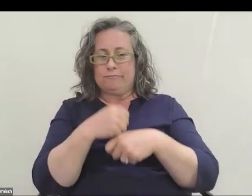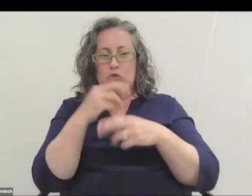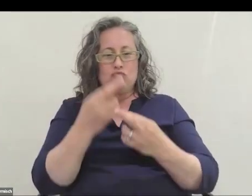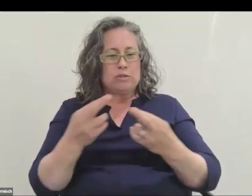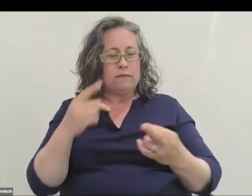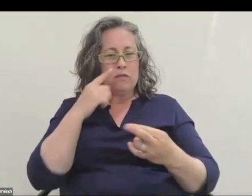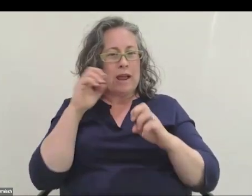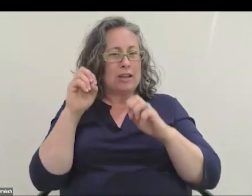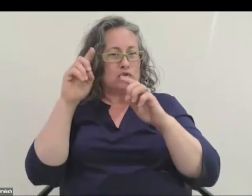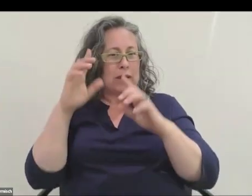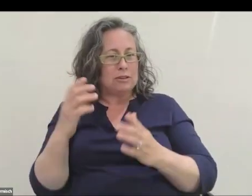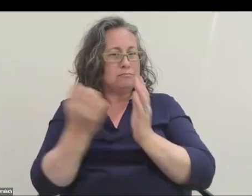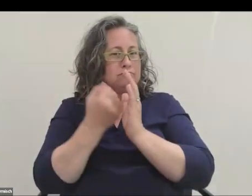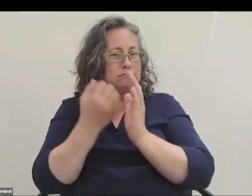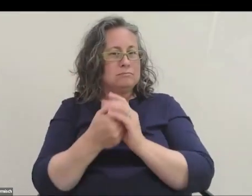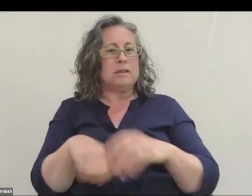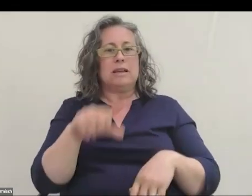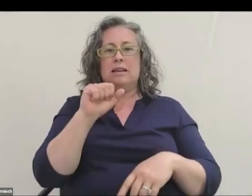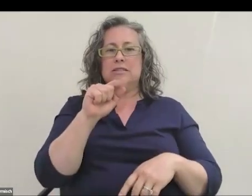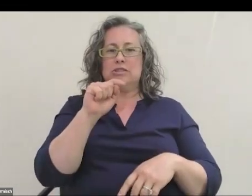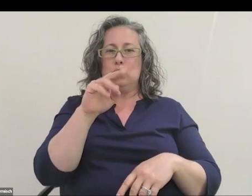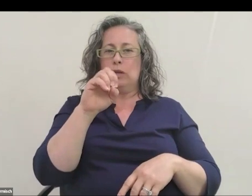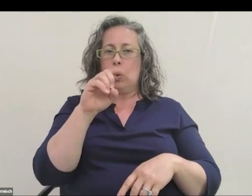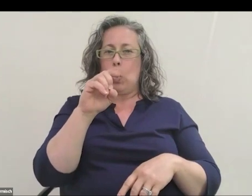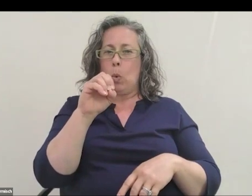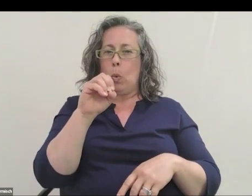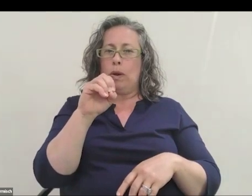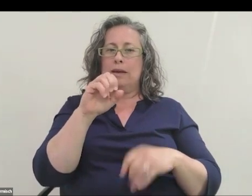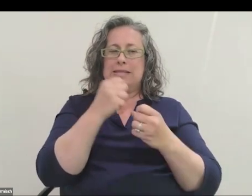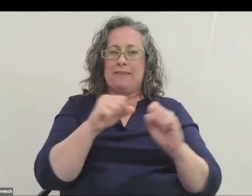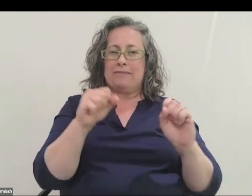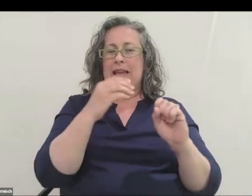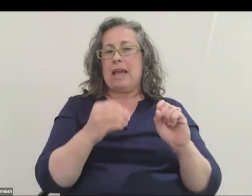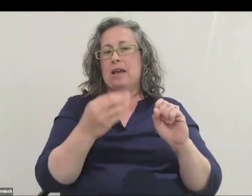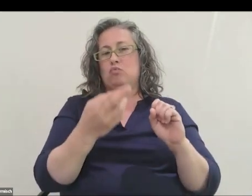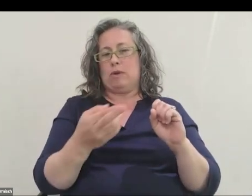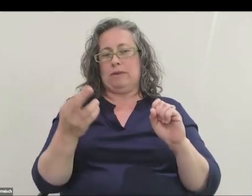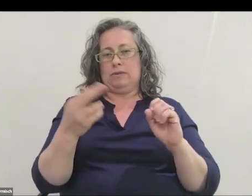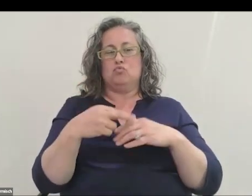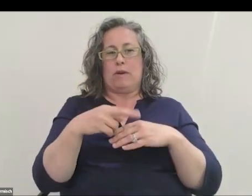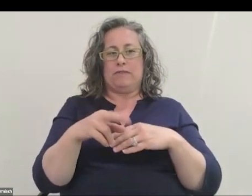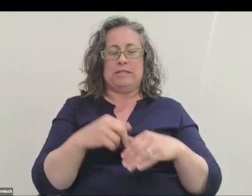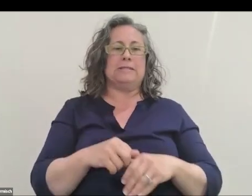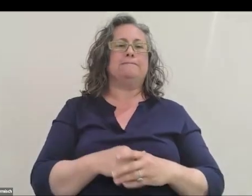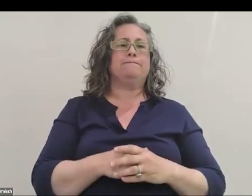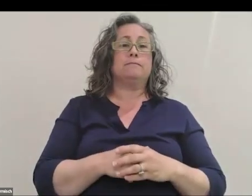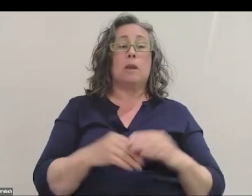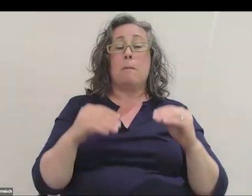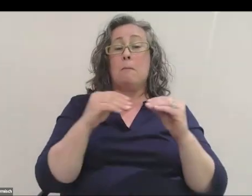creating resource for educator, studio safety, and resource and references.